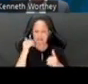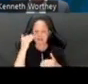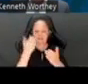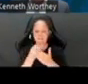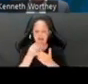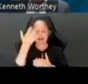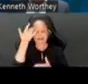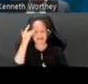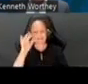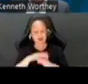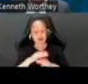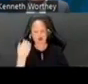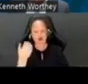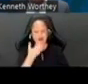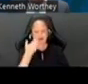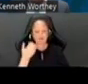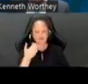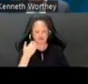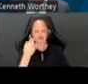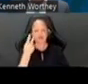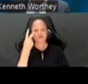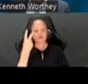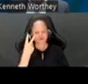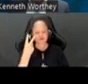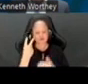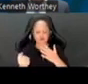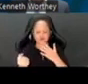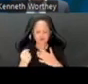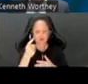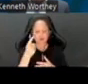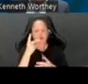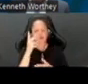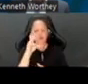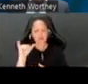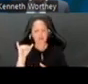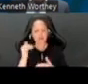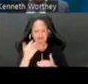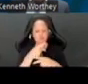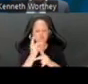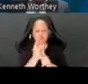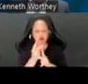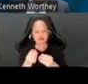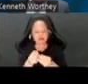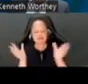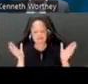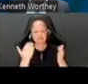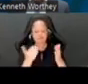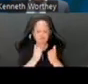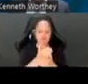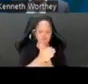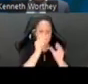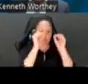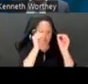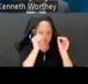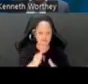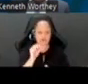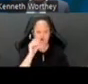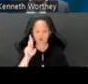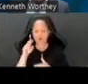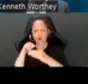It is the two primary ways it can be delivered. Through an instructor or accessed by a consumer director.